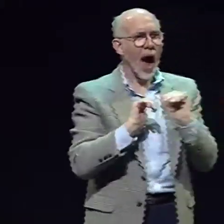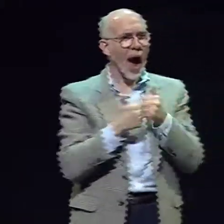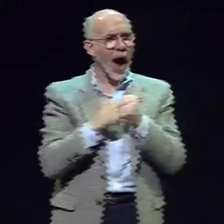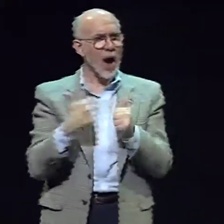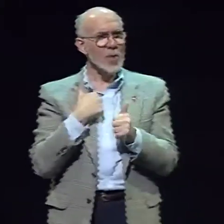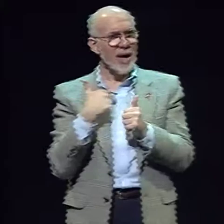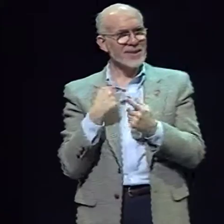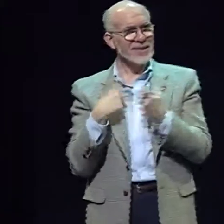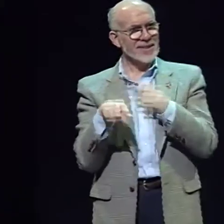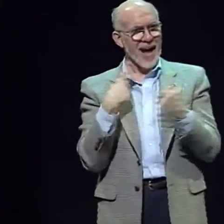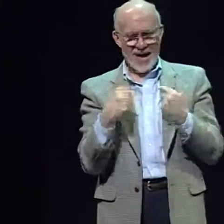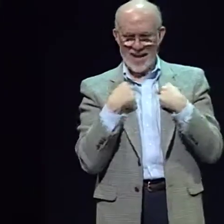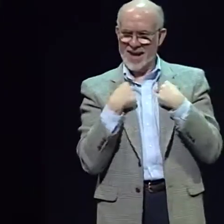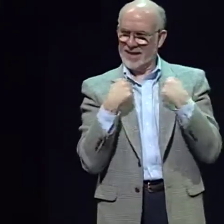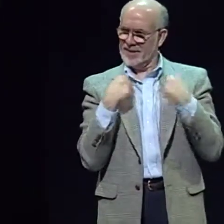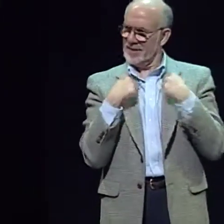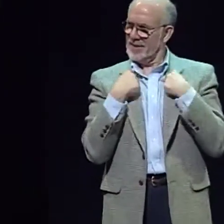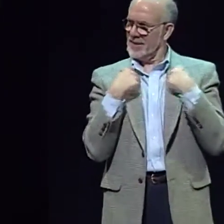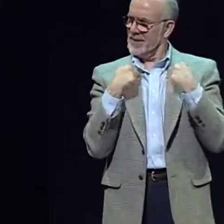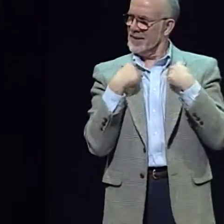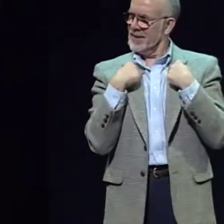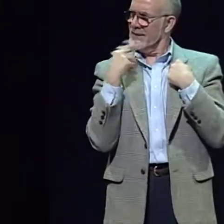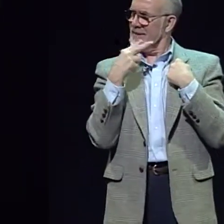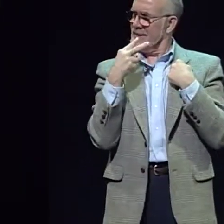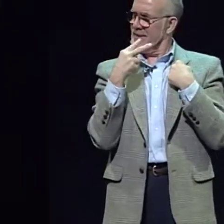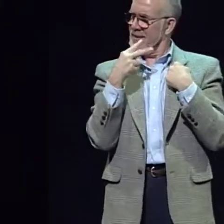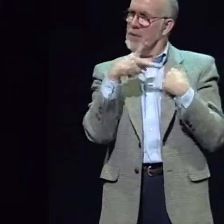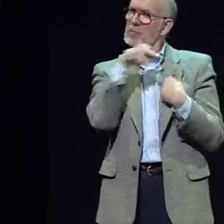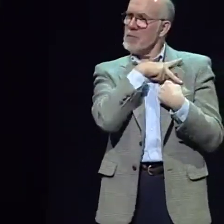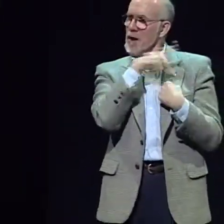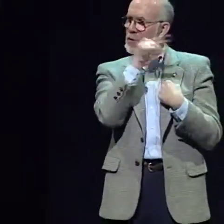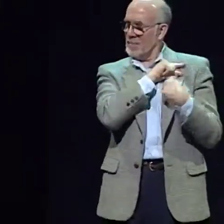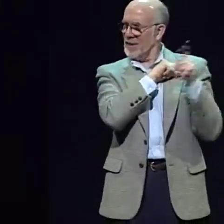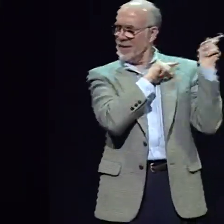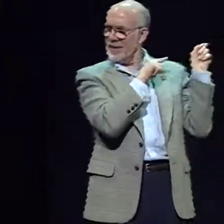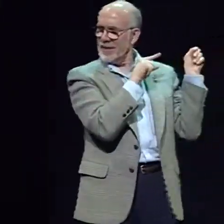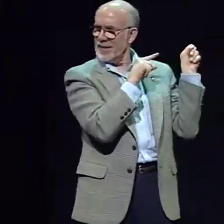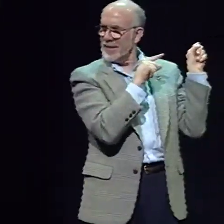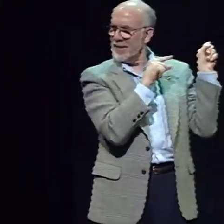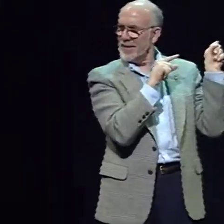NOT SO MUCH WHAT THE POEM WAS ABOUT, BUT HOW WAS I SIGNING IT?